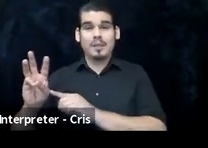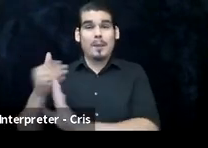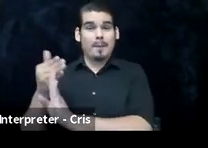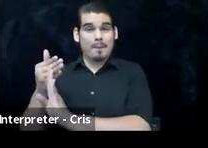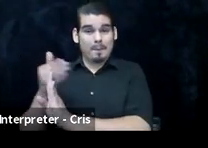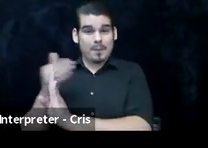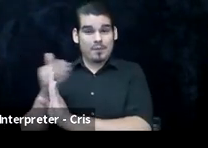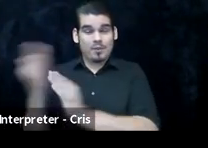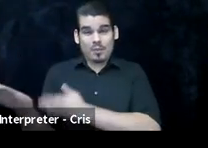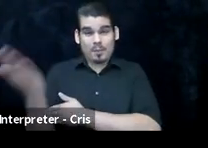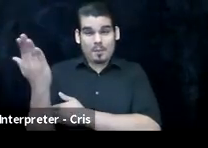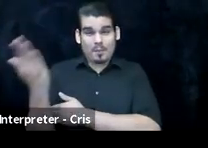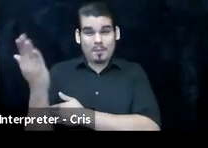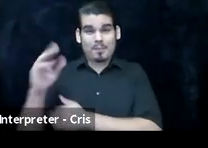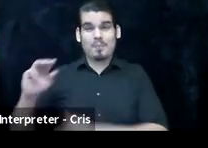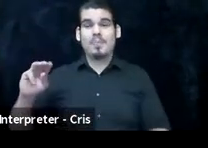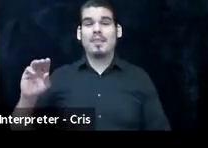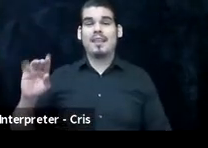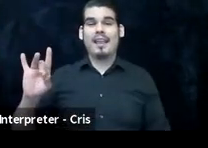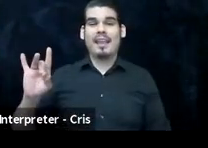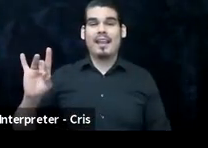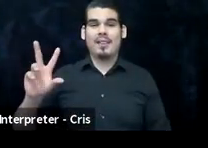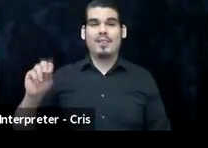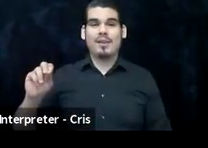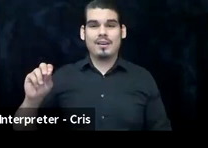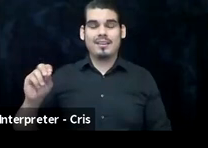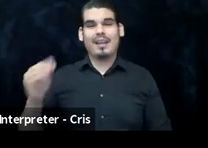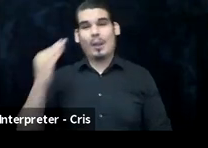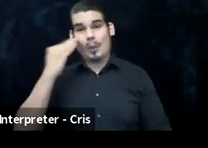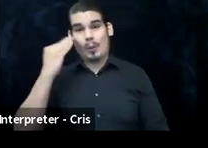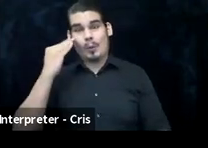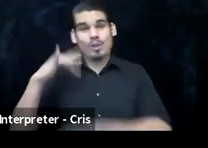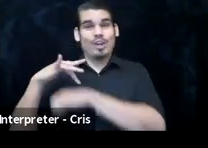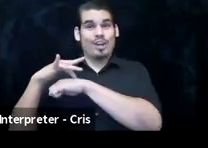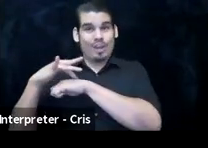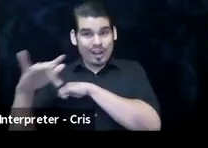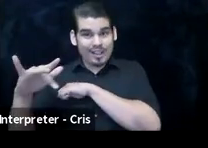Katherine Squire: march 26 at 830 and I know it's kind of early, but it is super important, so please be there.